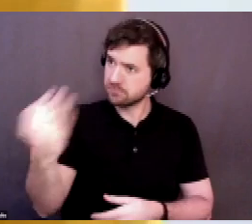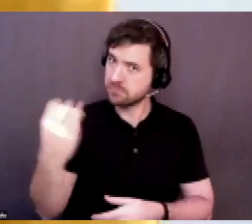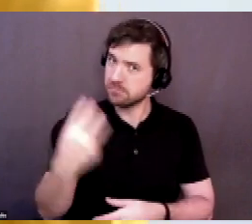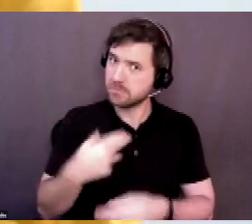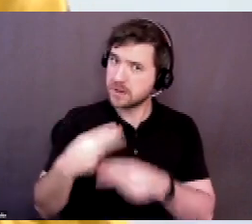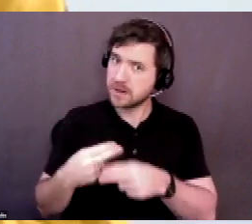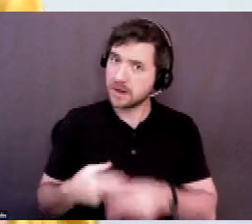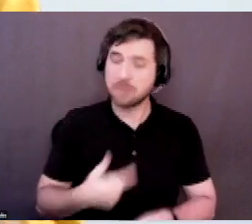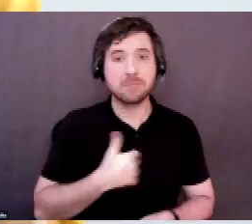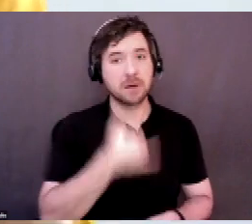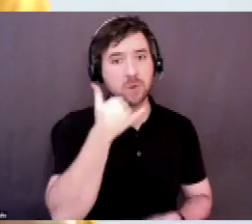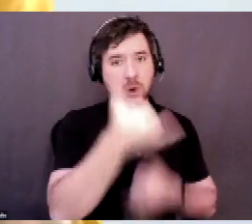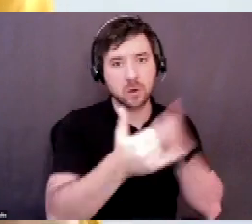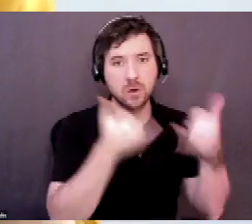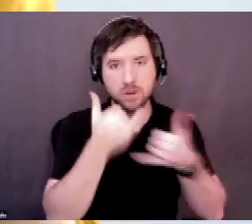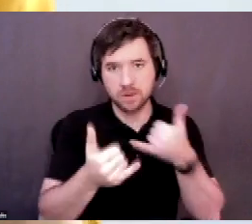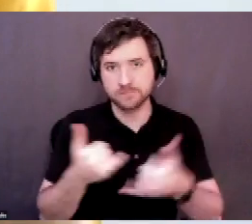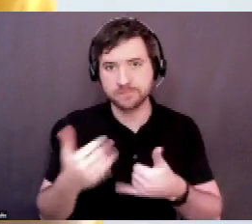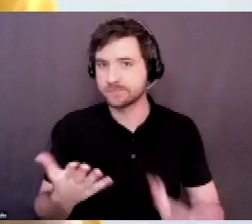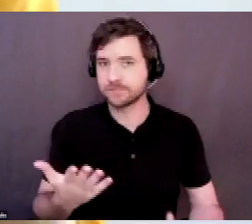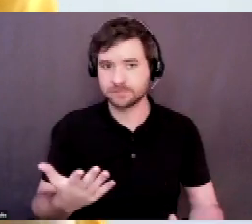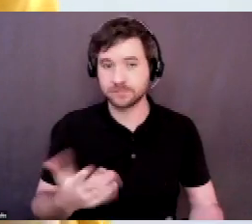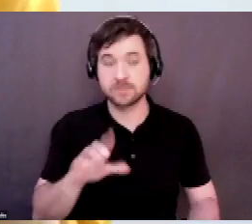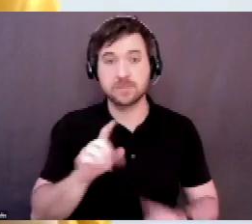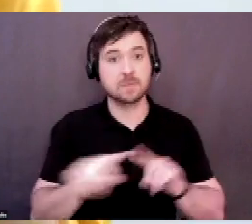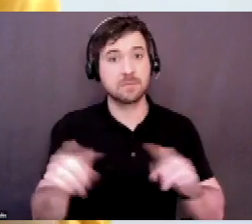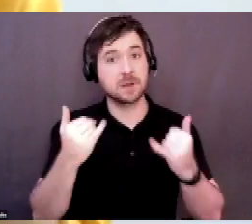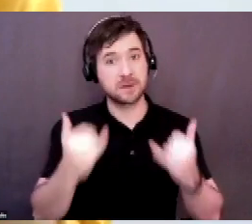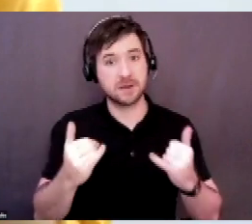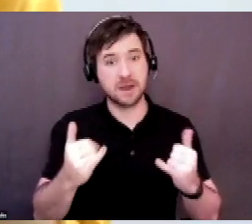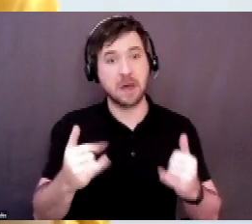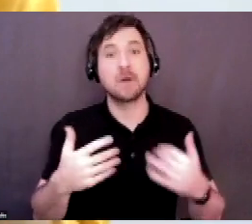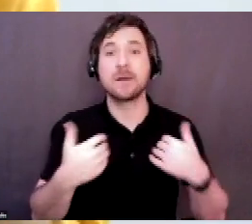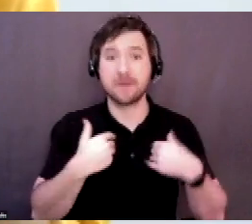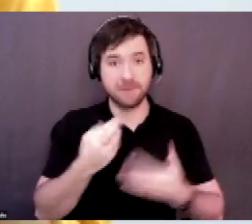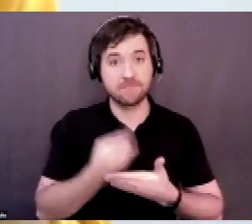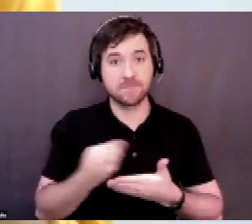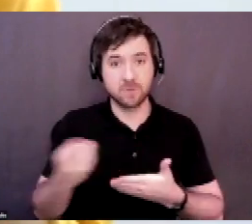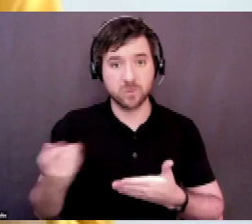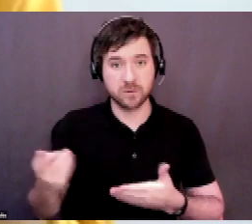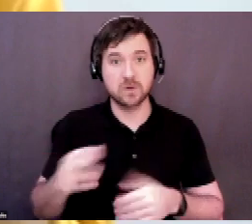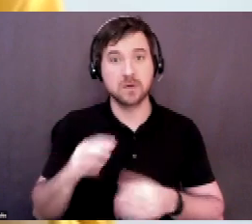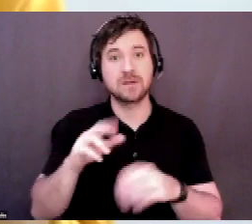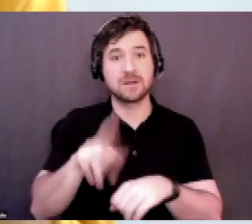But now I will say that the resource here, that's the national resources called